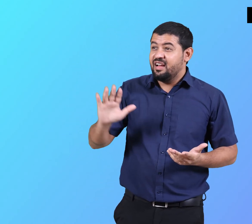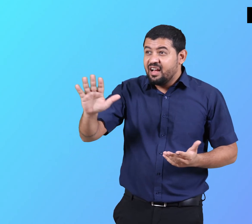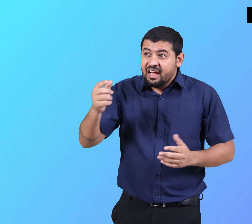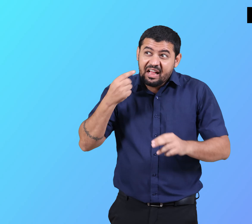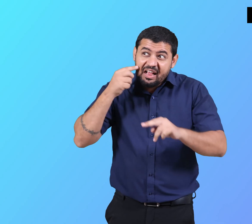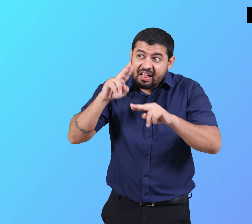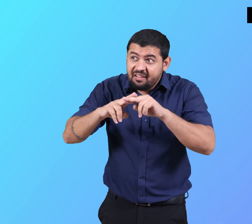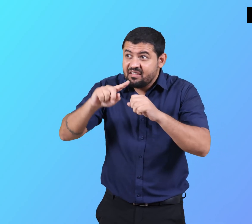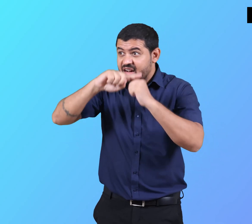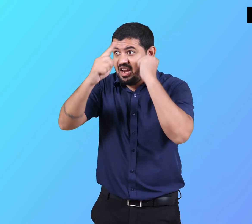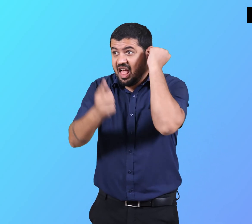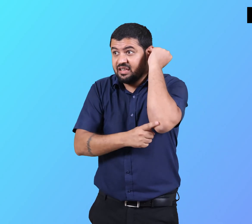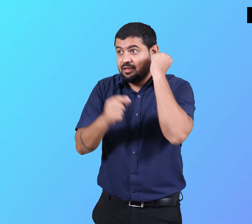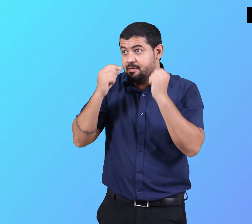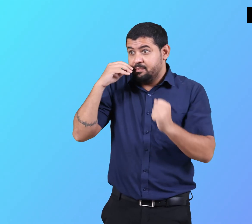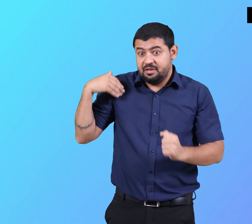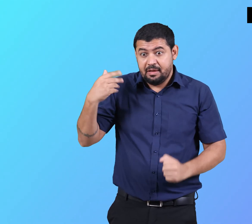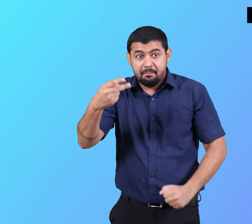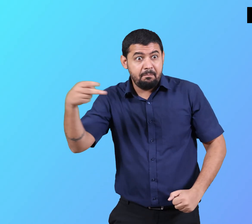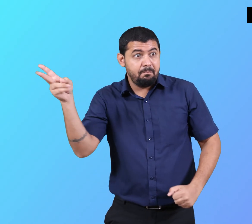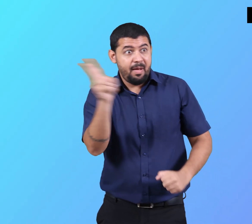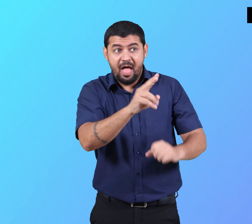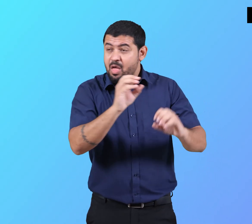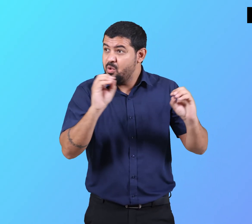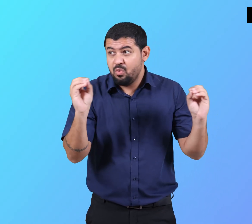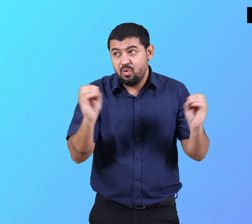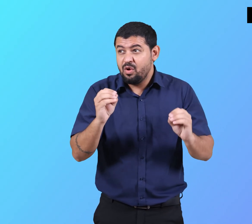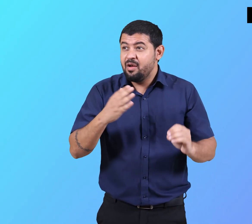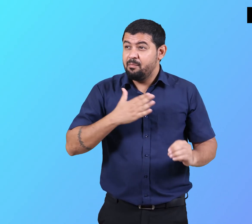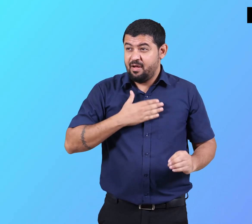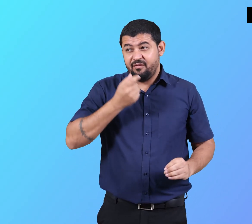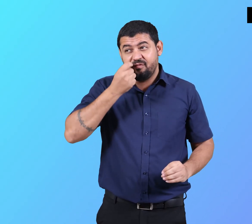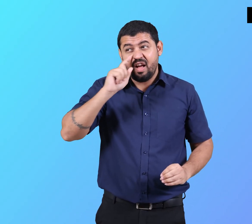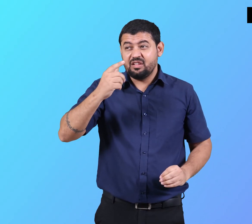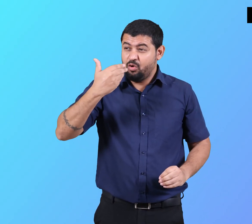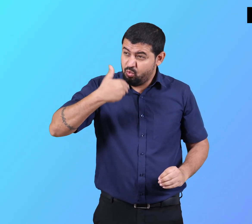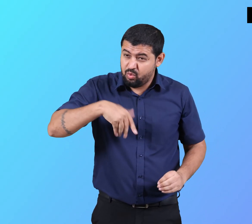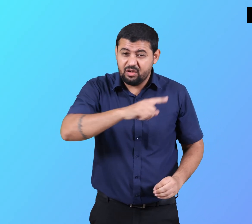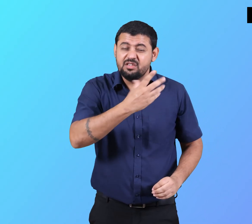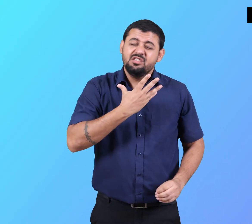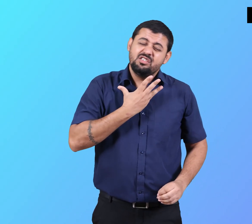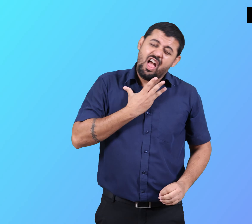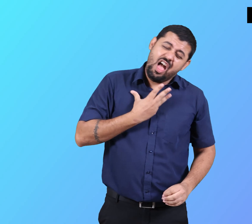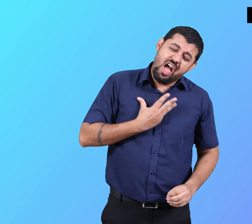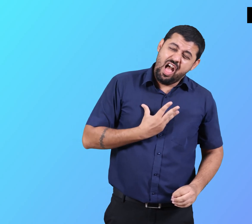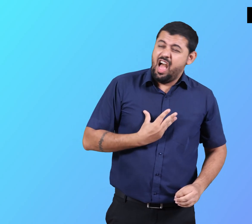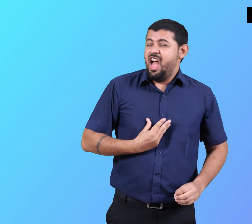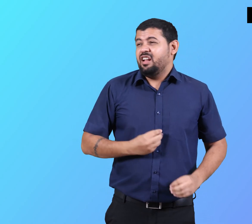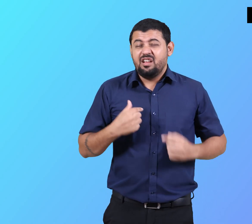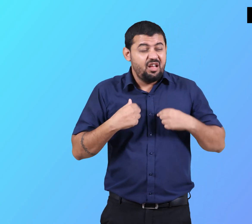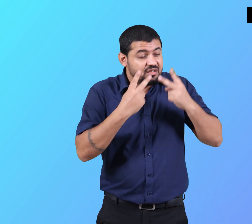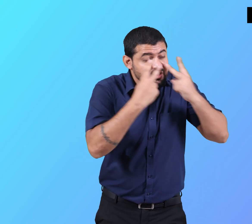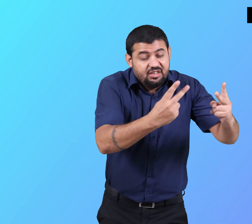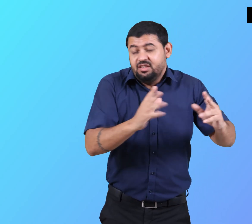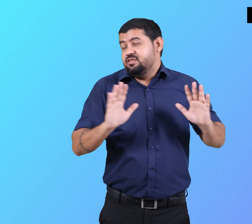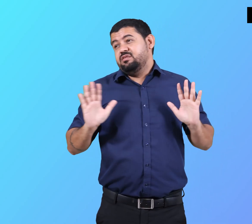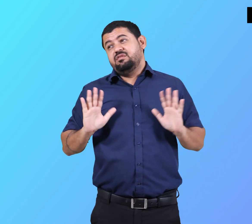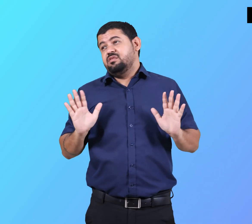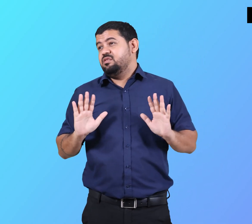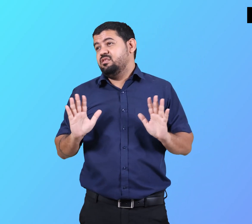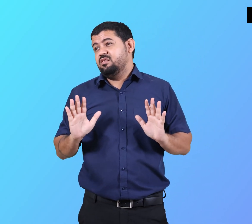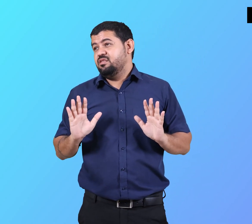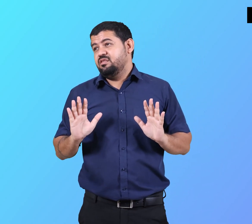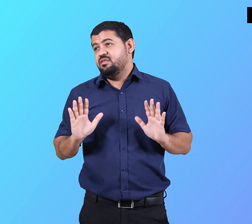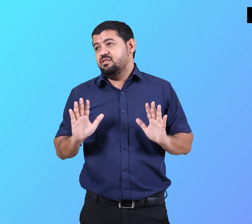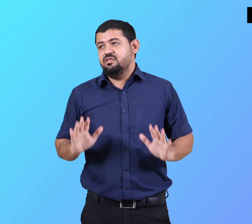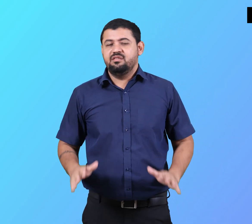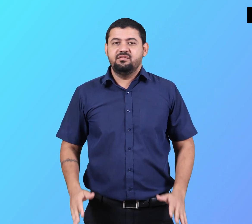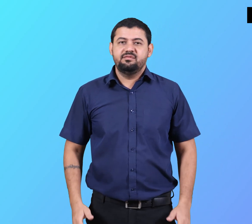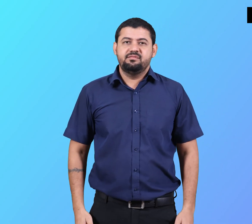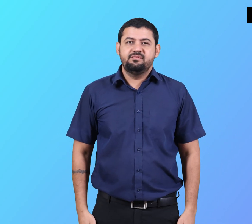I cannot go back to my father if the boy is not with me. It would be too hard for me to see my father in such pain.”